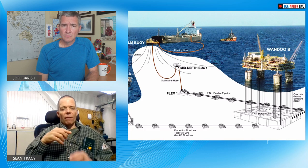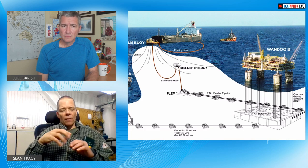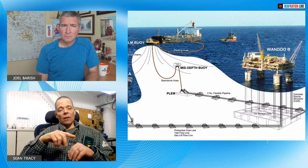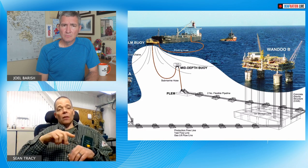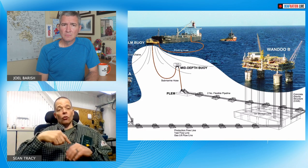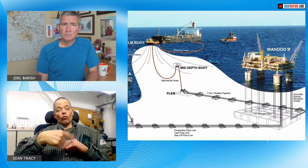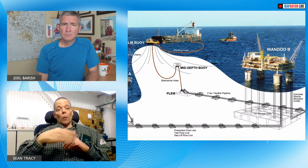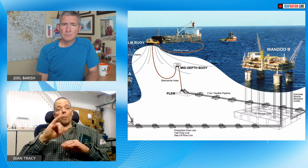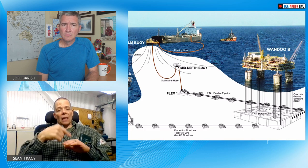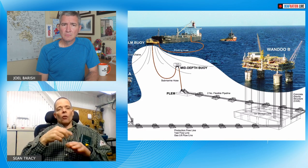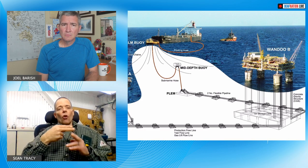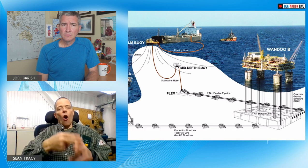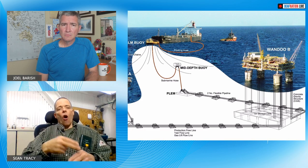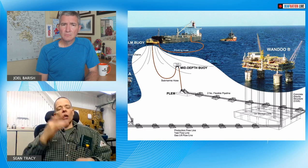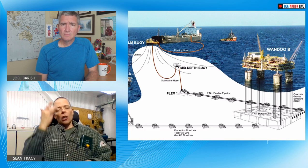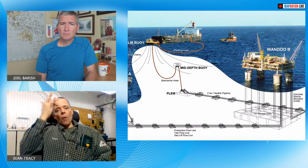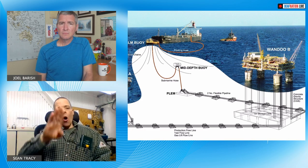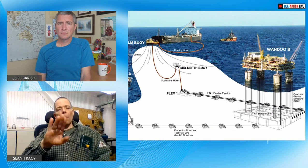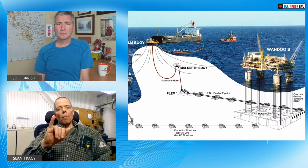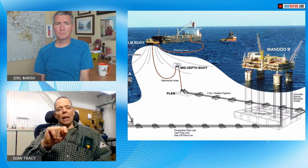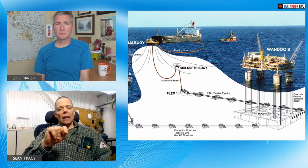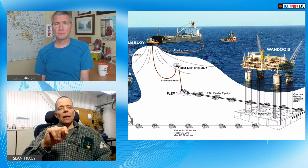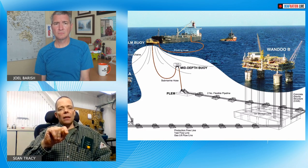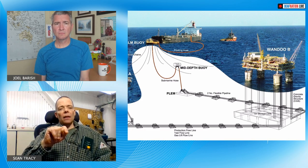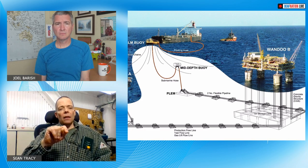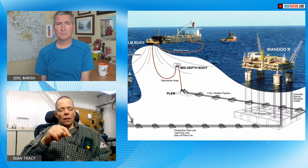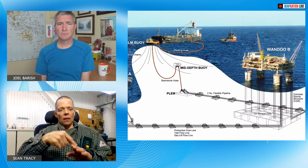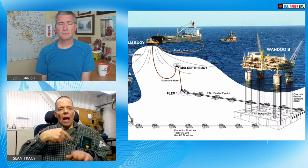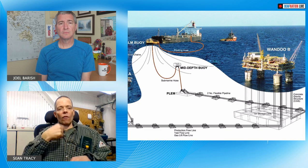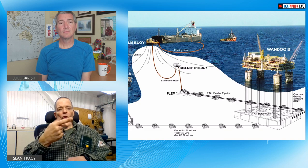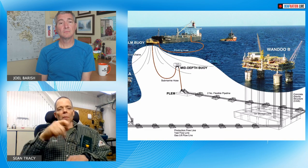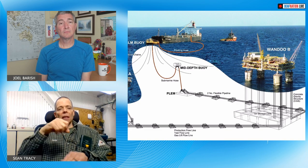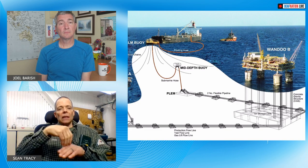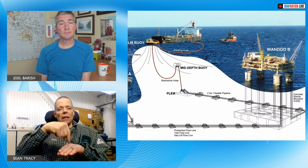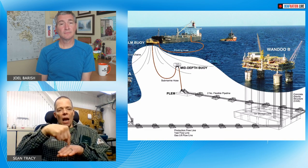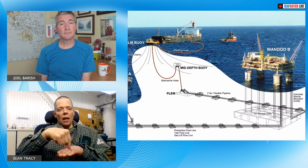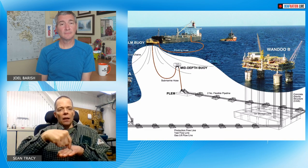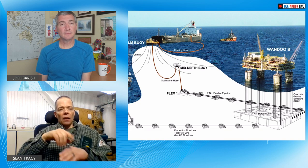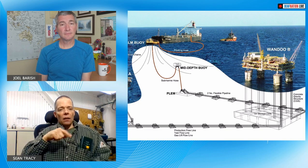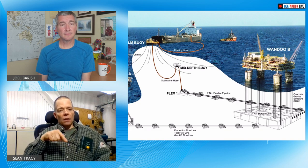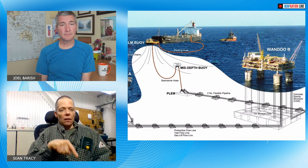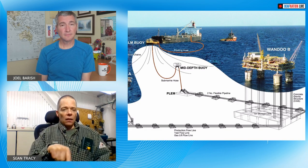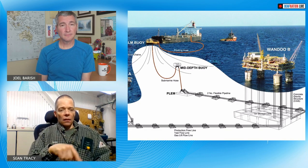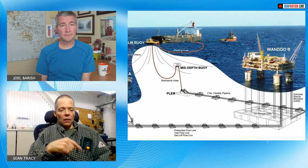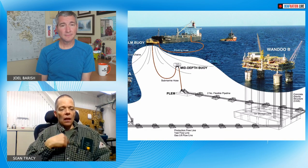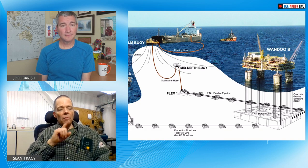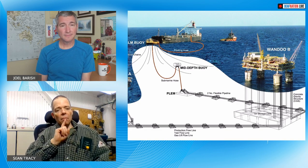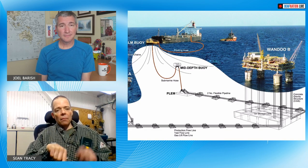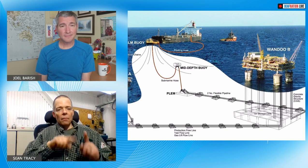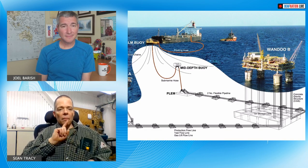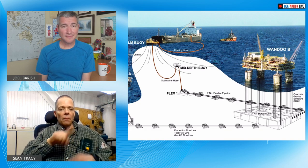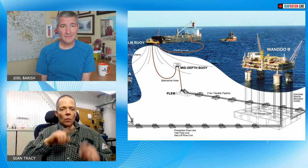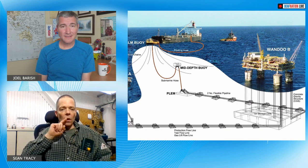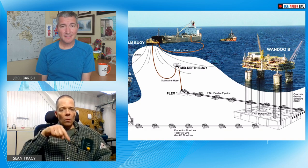The bit on the end of the drill is called a smart bit. The smart bit has a GPS inside and it goes wherever I want it